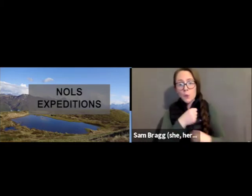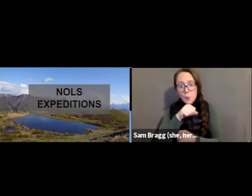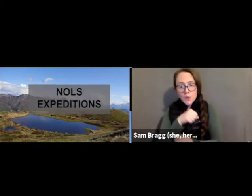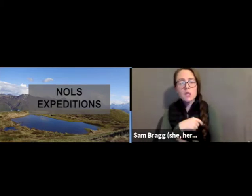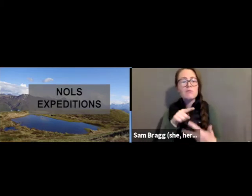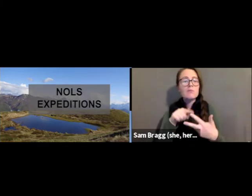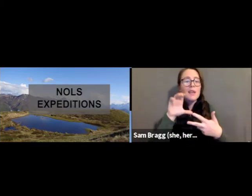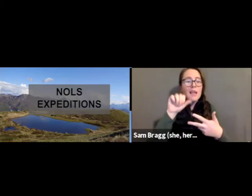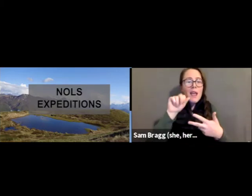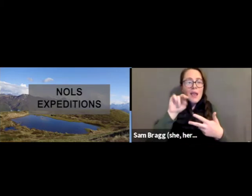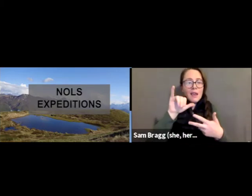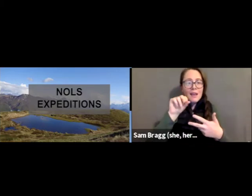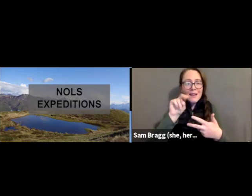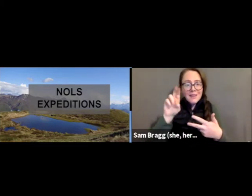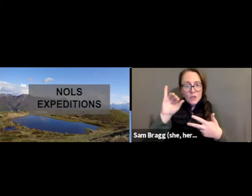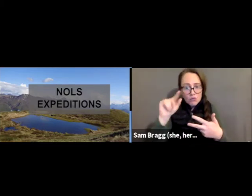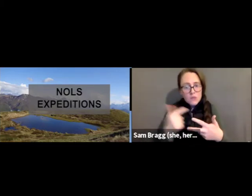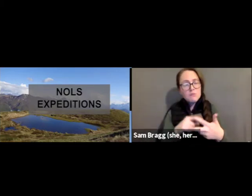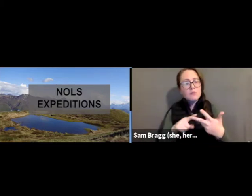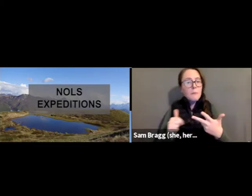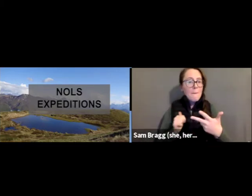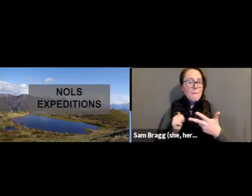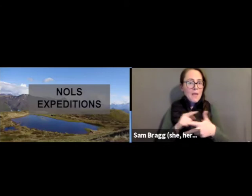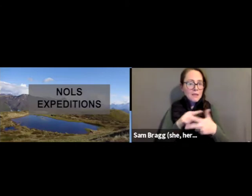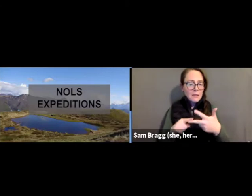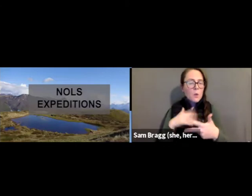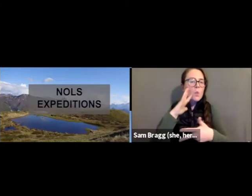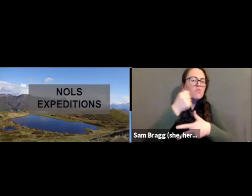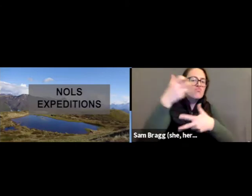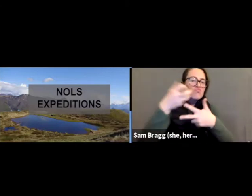that I went on. The first one was a whitewater canoe trip, then we did a canyoneering trip,